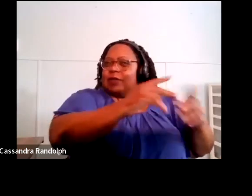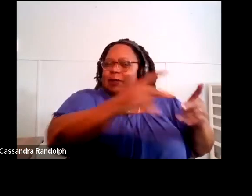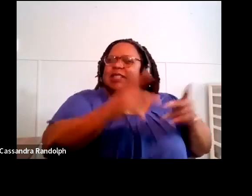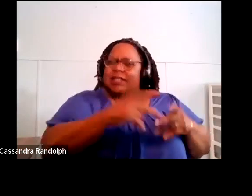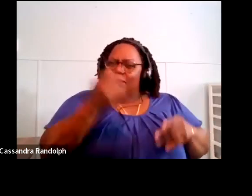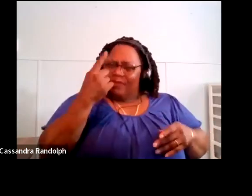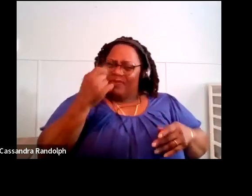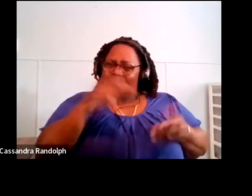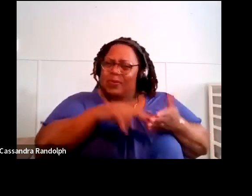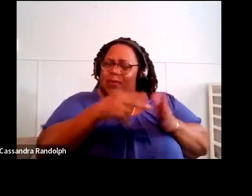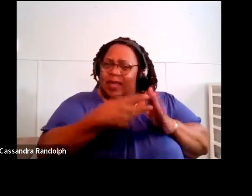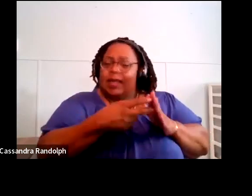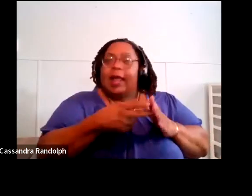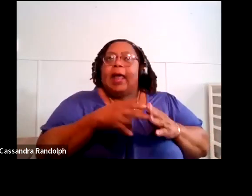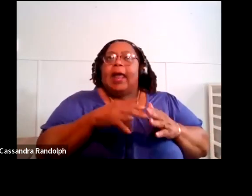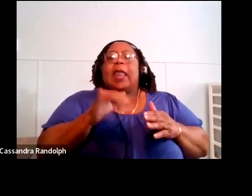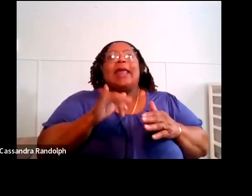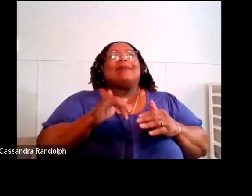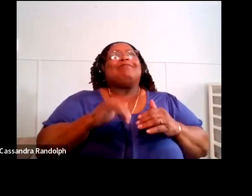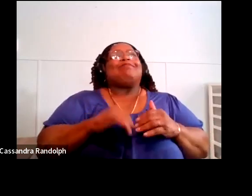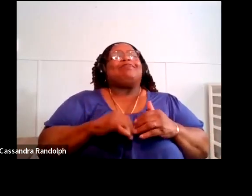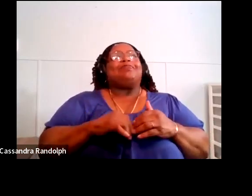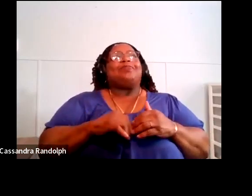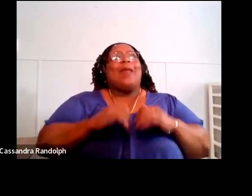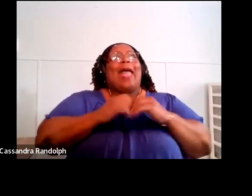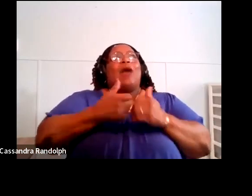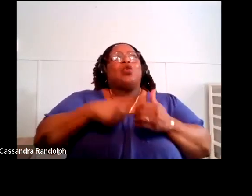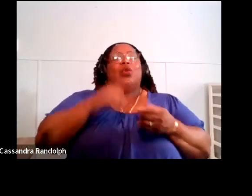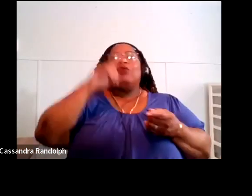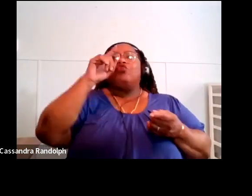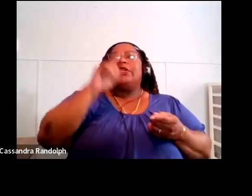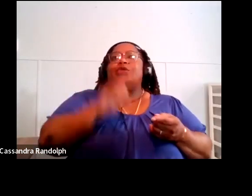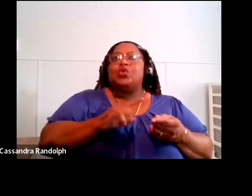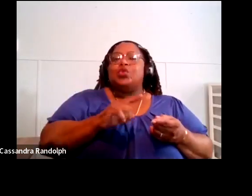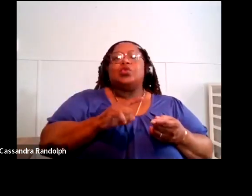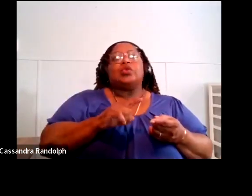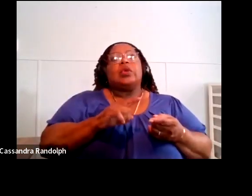but also look to us sometimes because we've